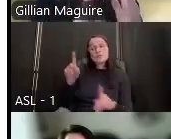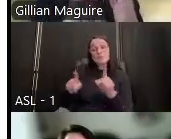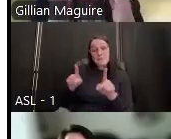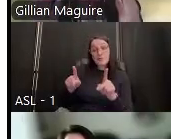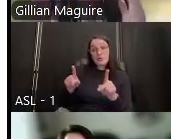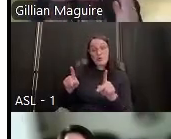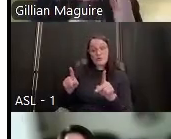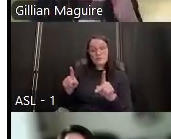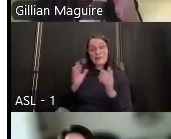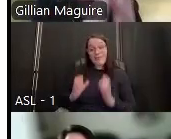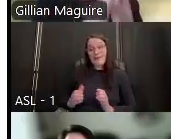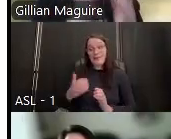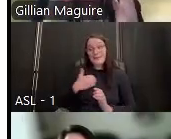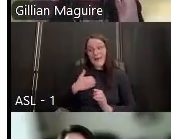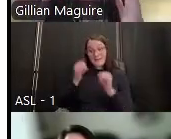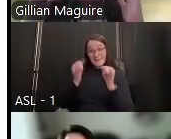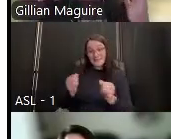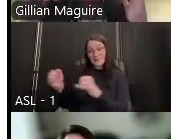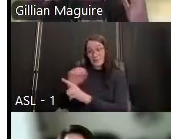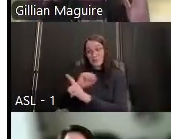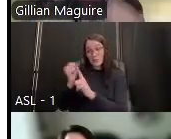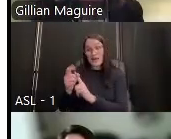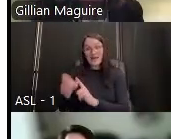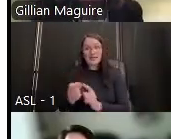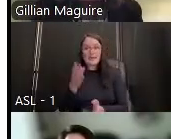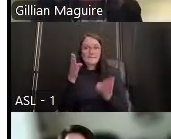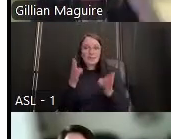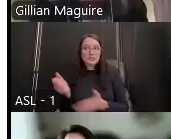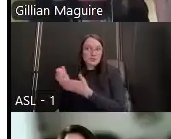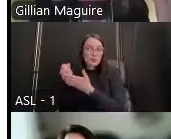will actually happen and what can I do in order to address this opportunity that's